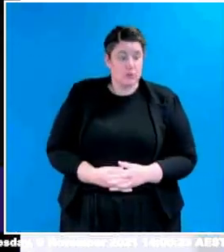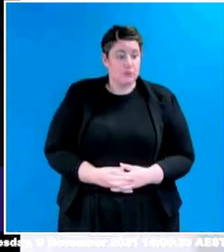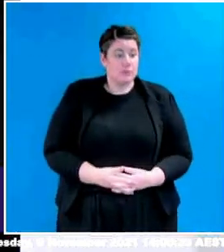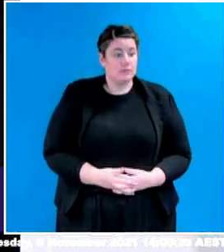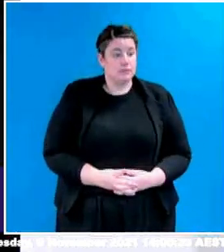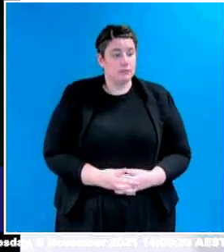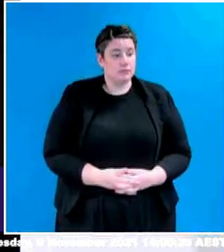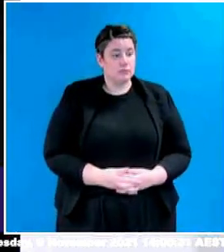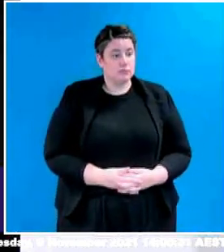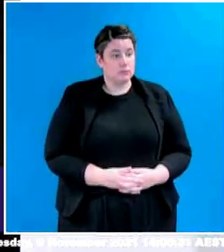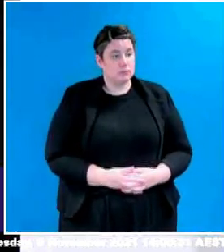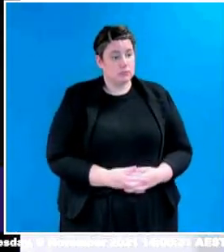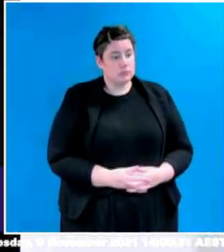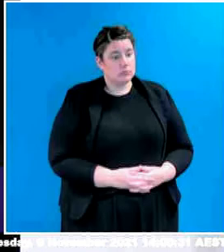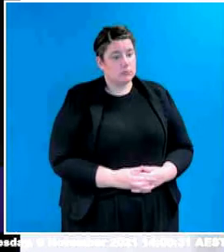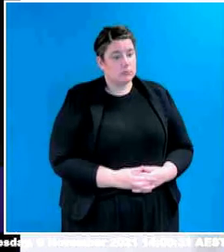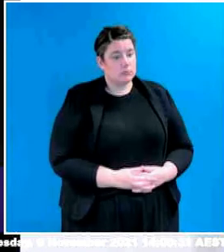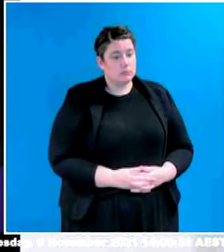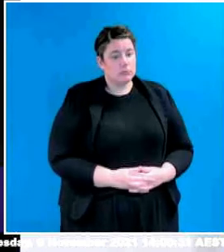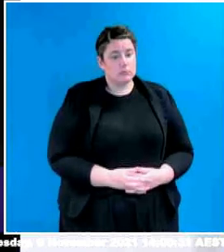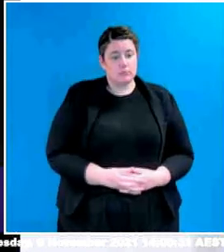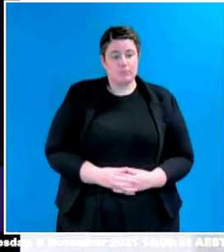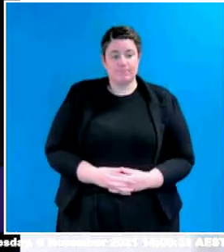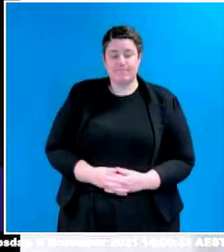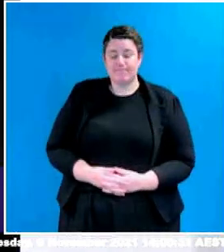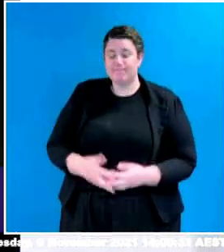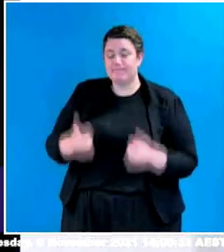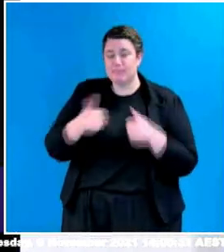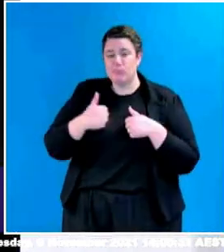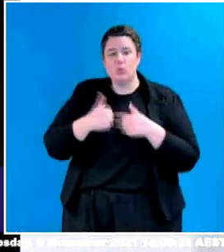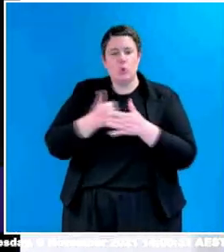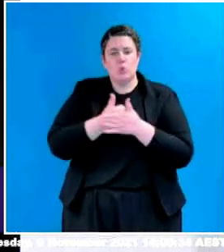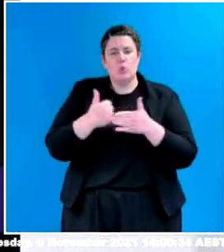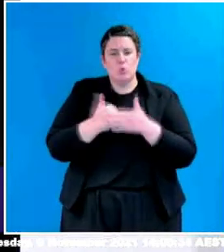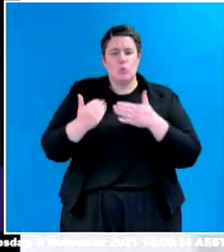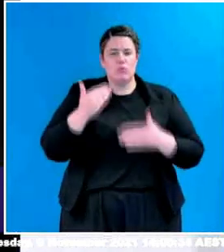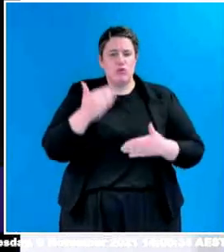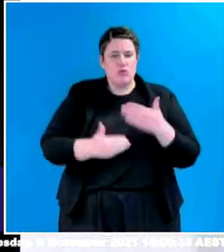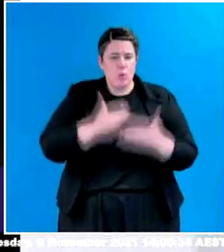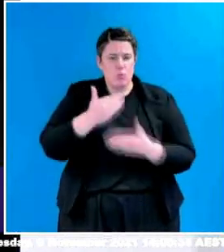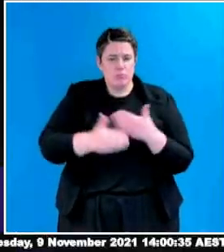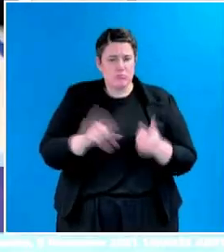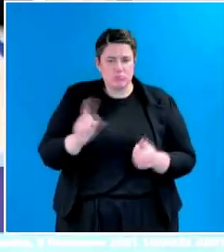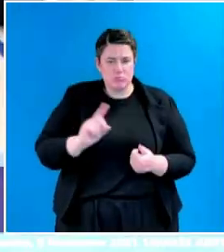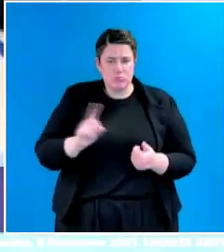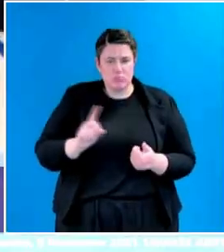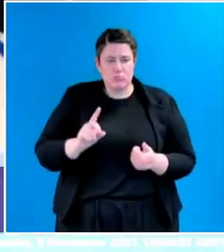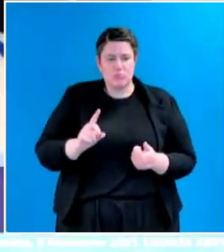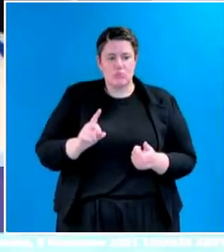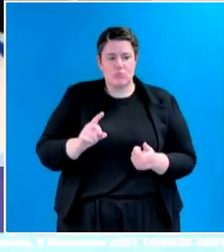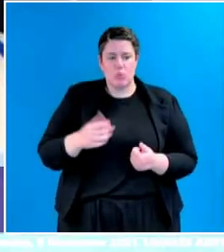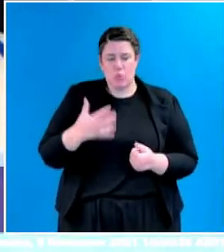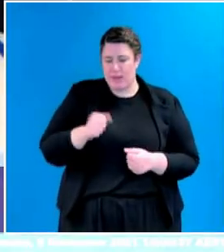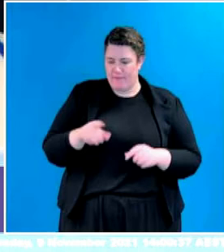The usual process we follow is for action officers or legal officers